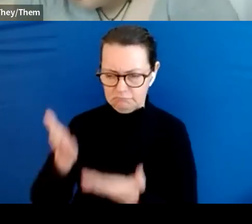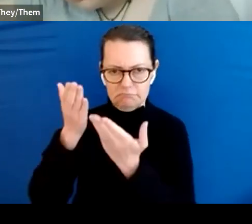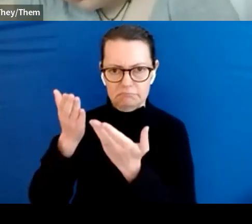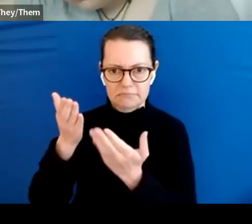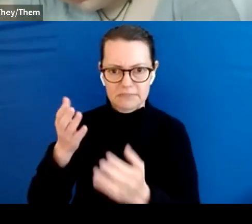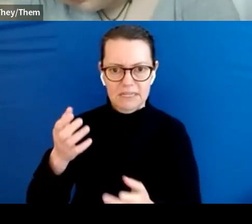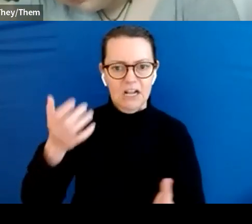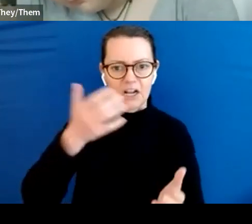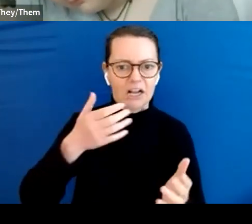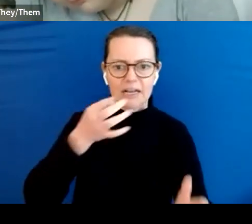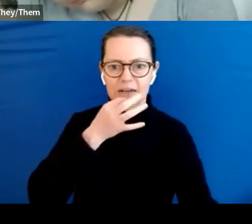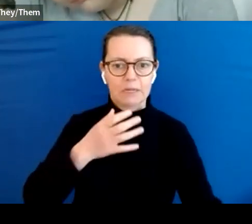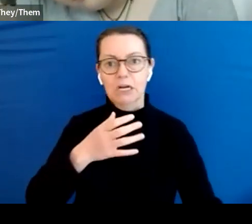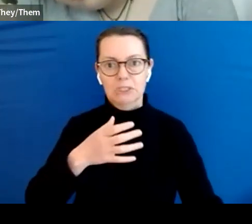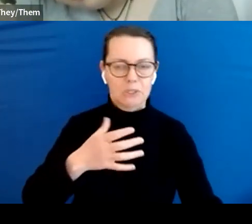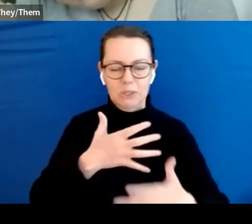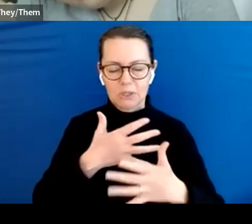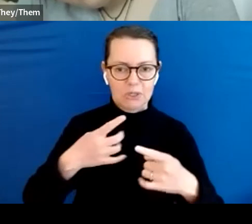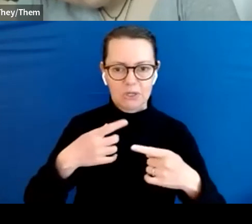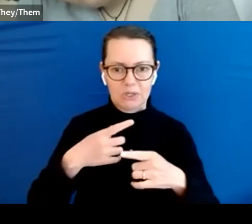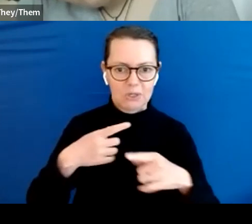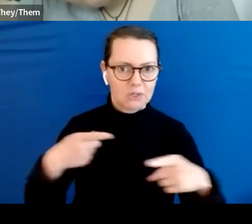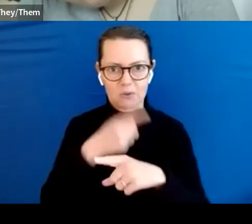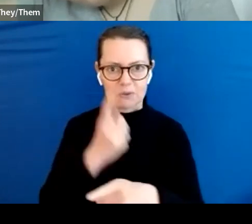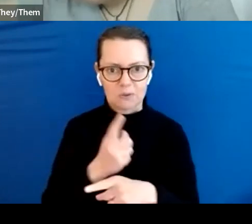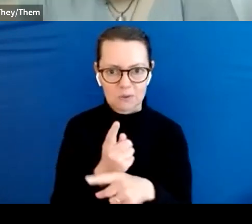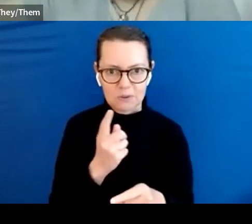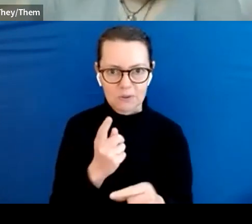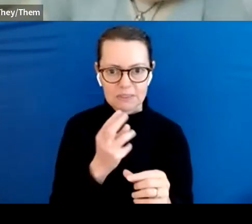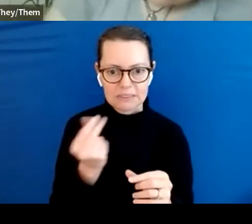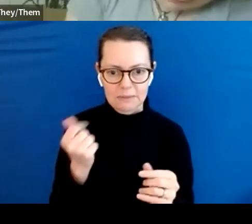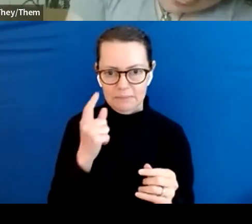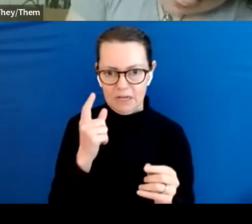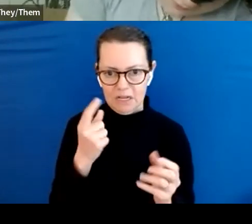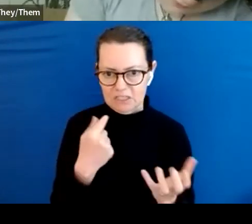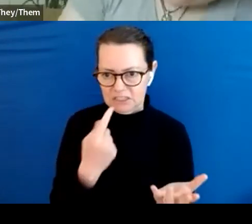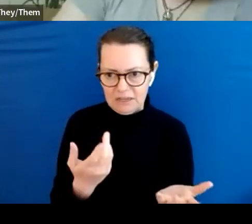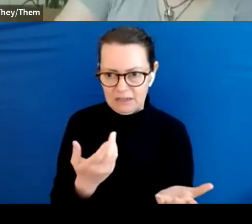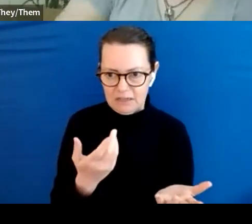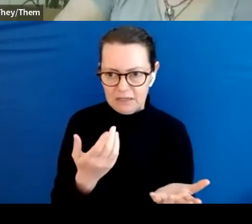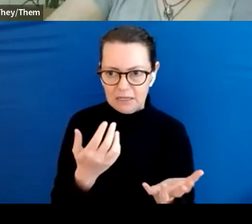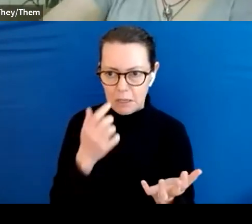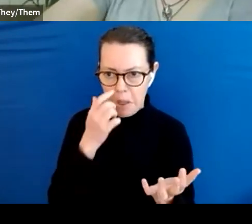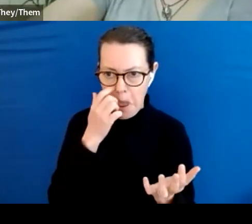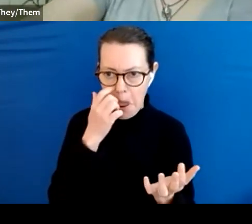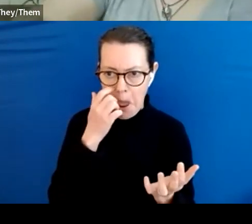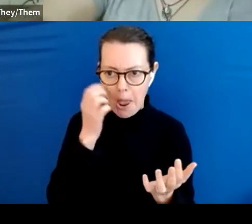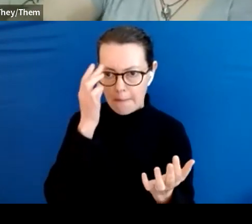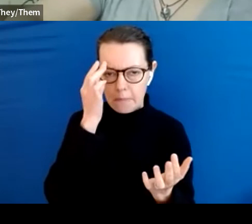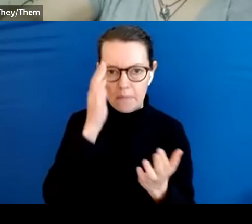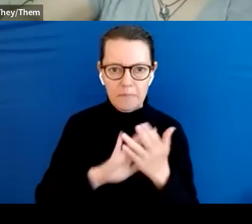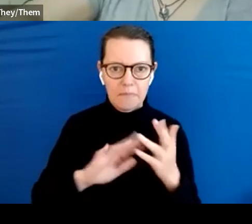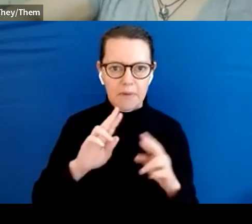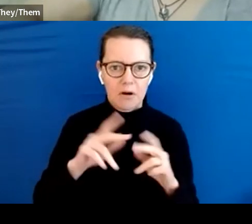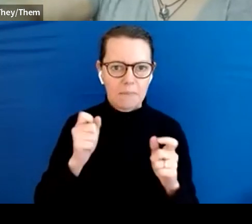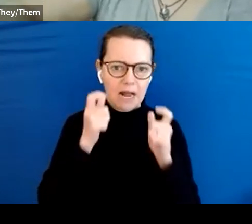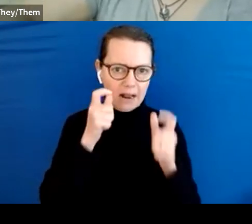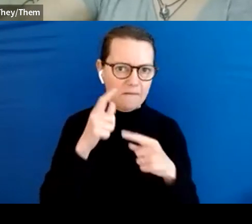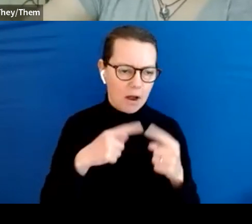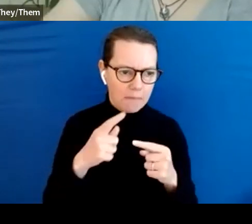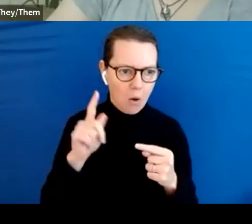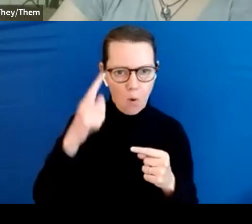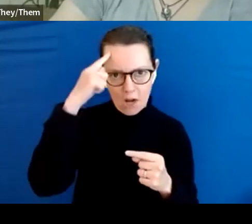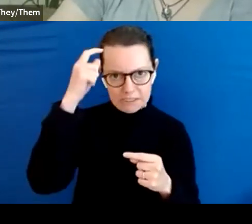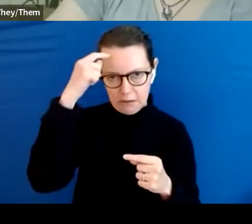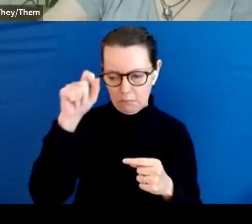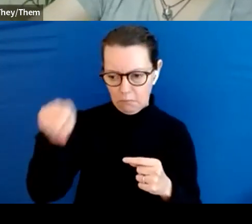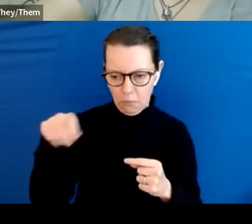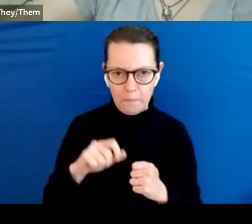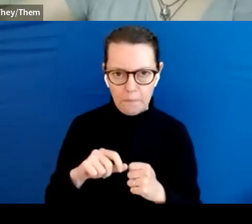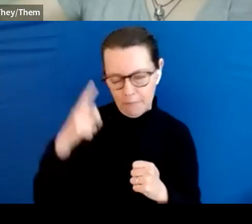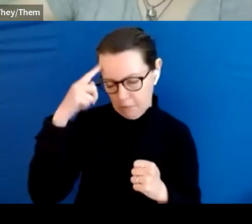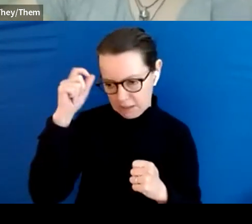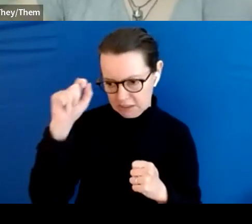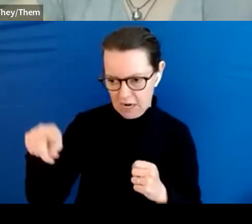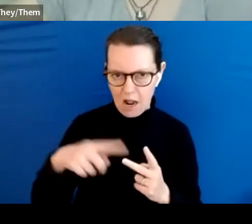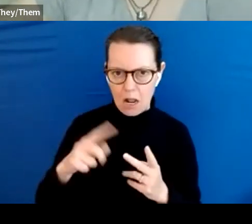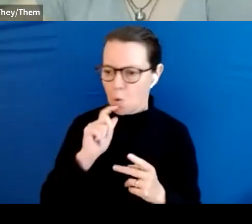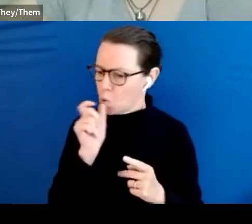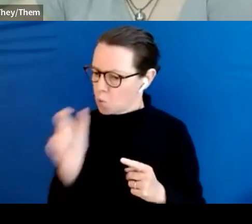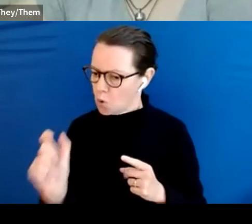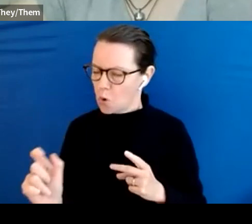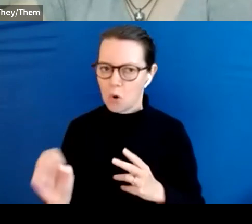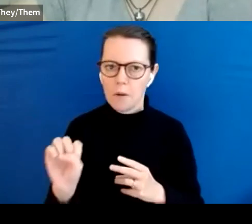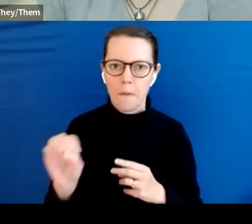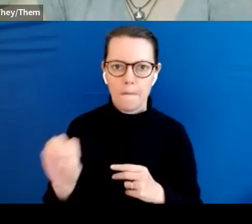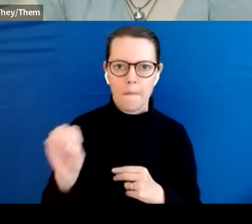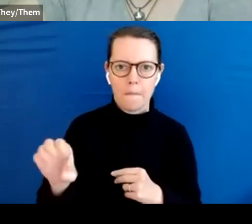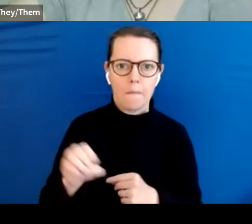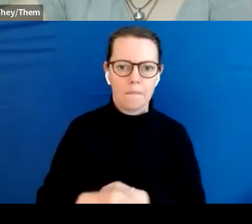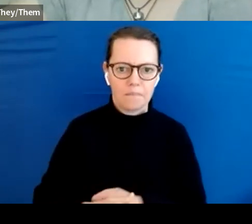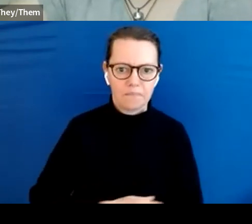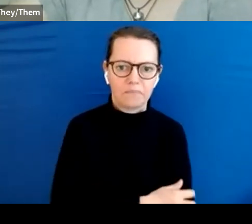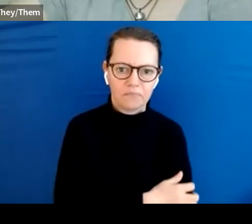Sorry I started to get a little bit controversial there. Um, I just wanted to state that you know, really as a parent really be careful about the ideas and the language that you are